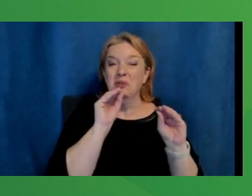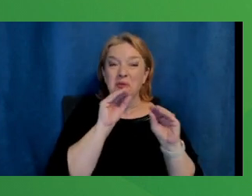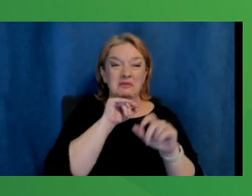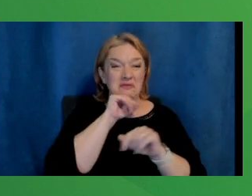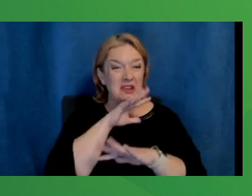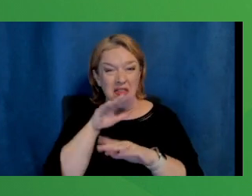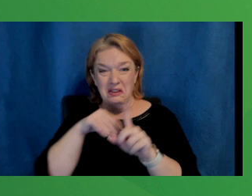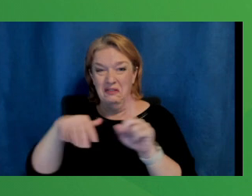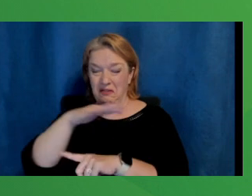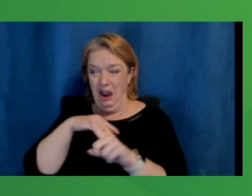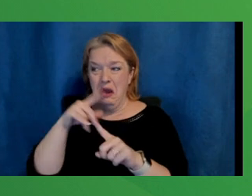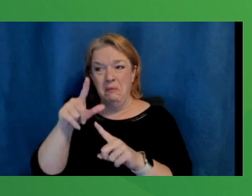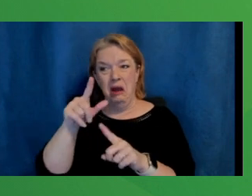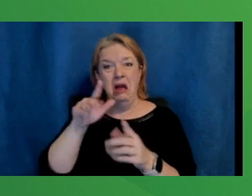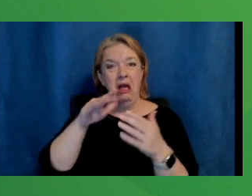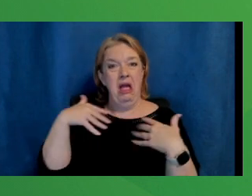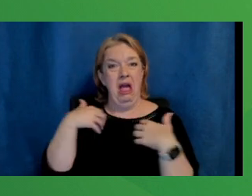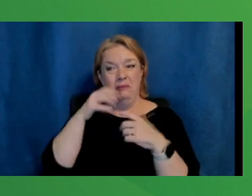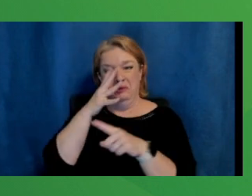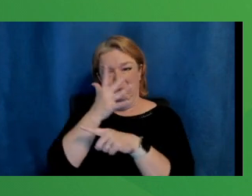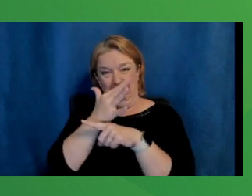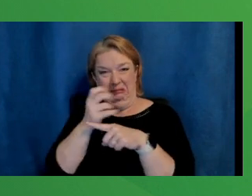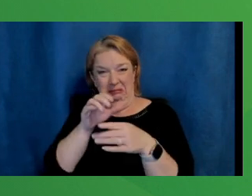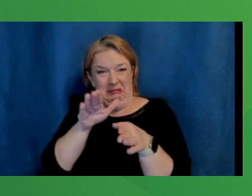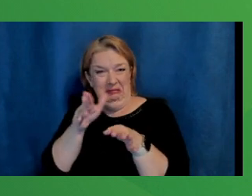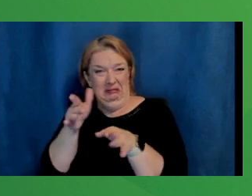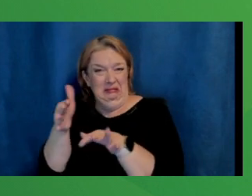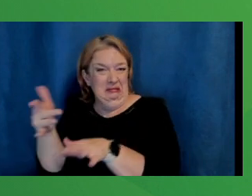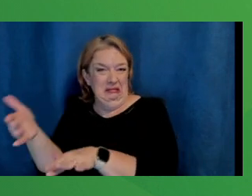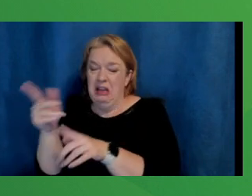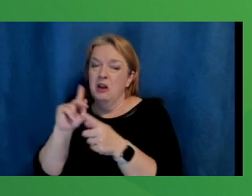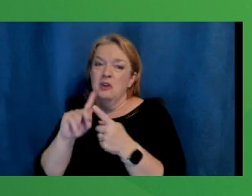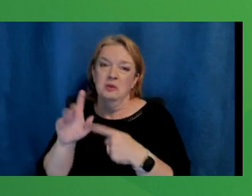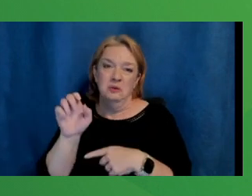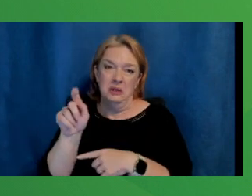will also put our food at stake. For a healthy environment, the way that clean air can make us